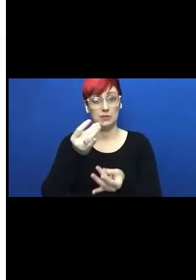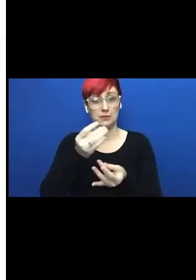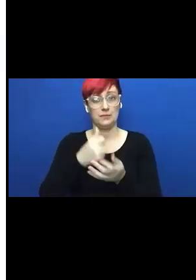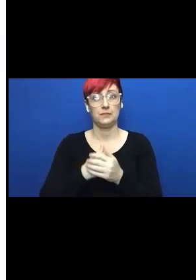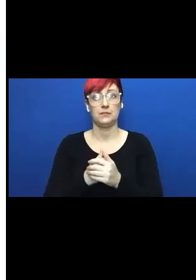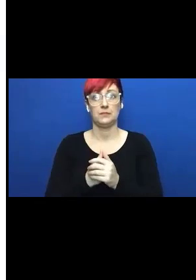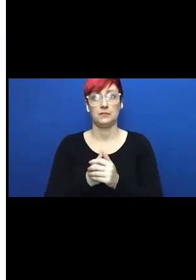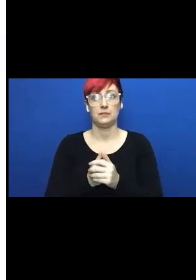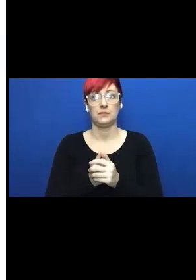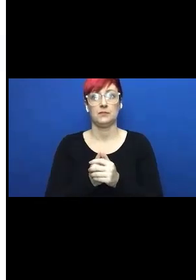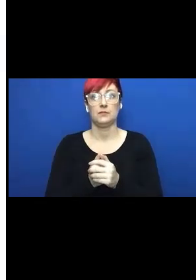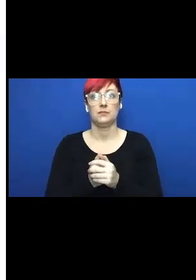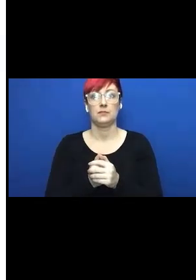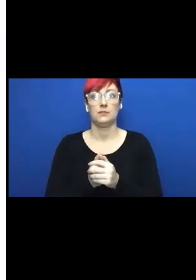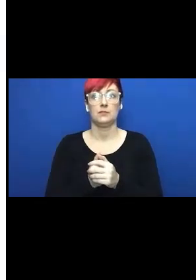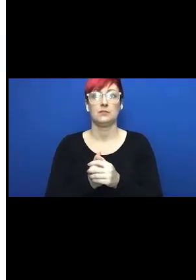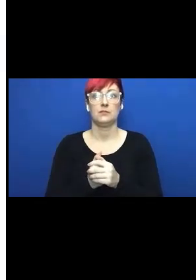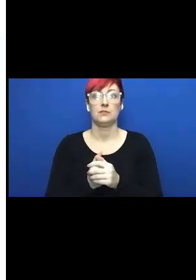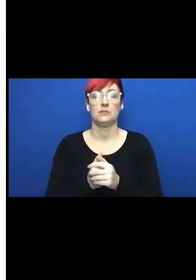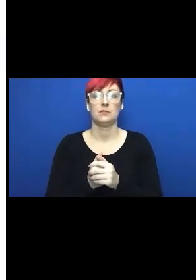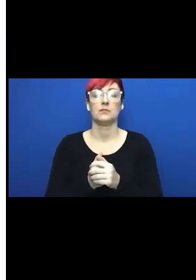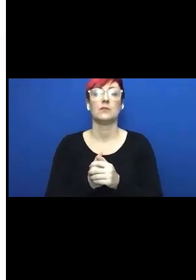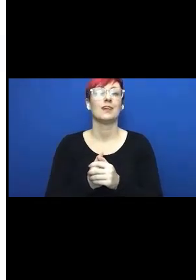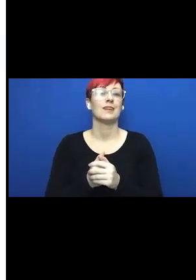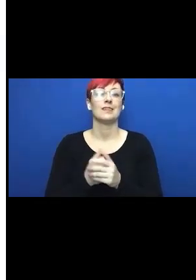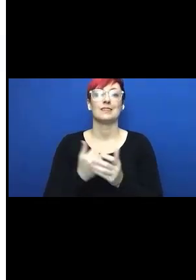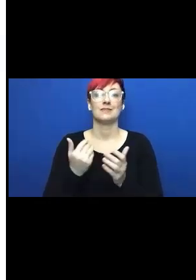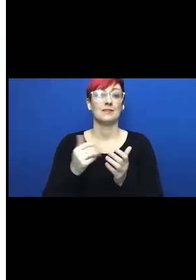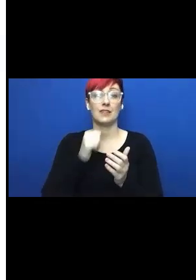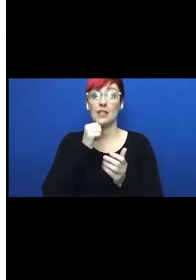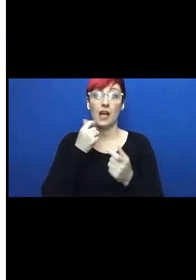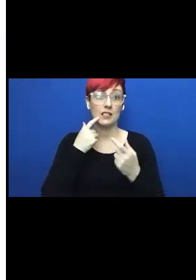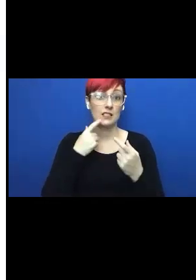And that is not disclosed nor required in the other support section